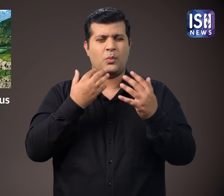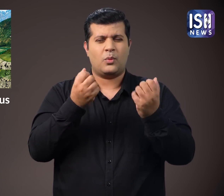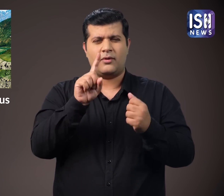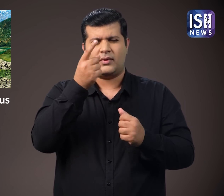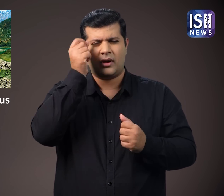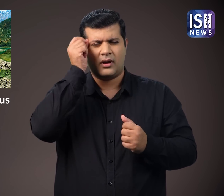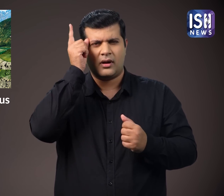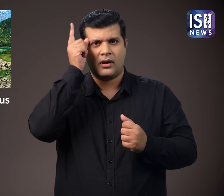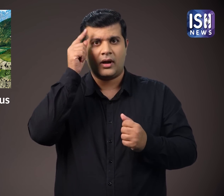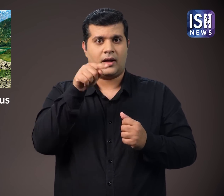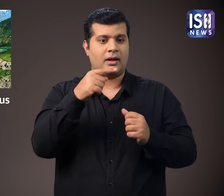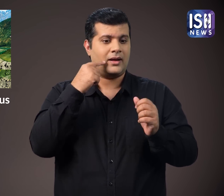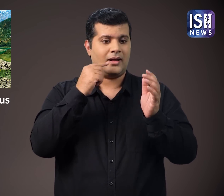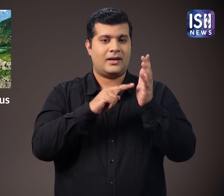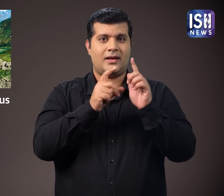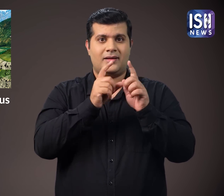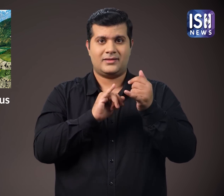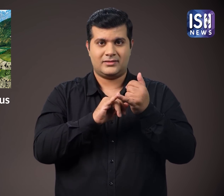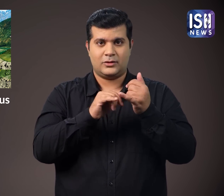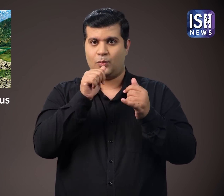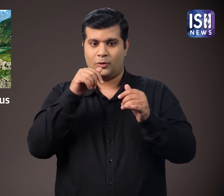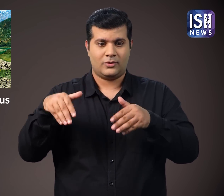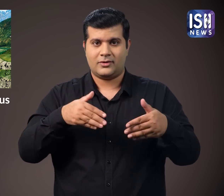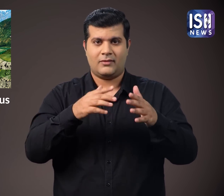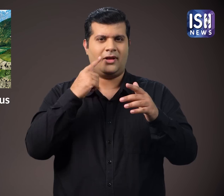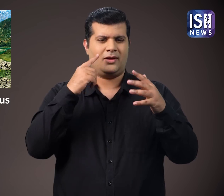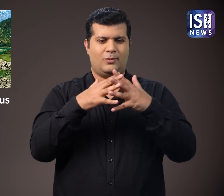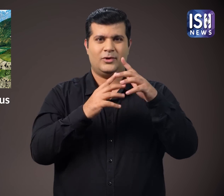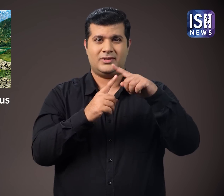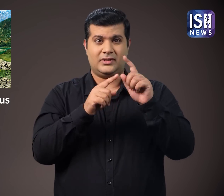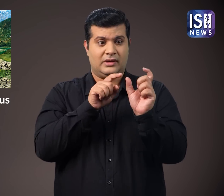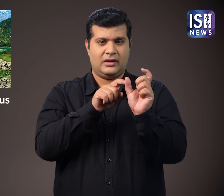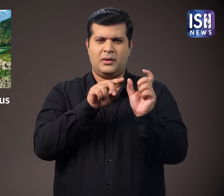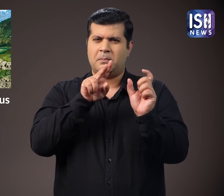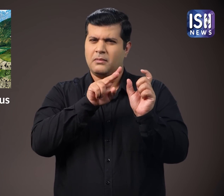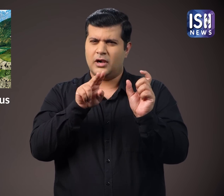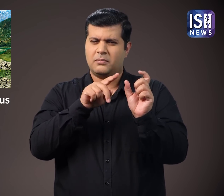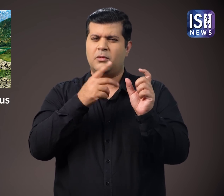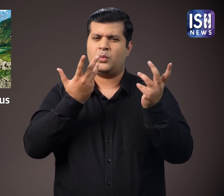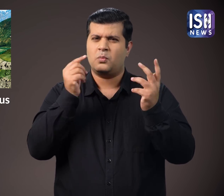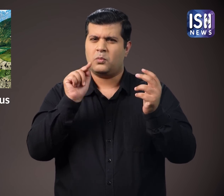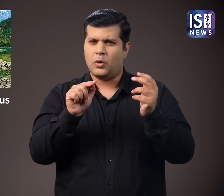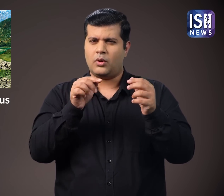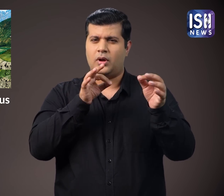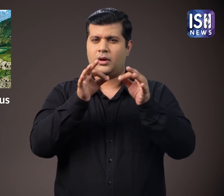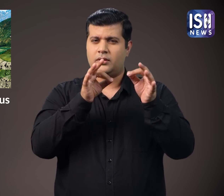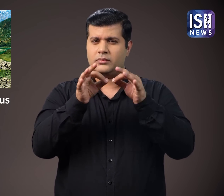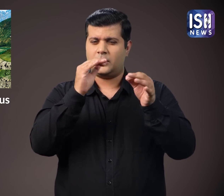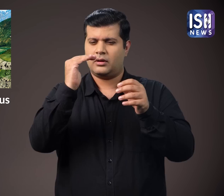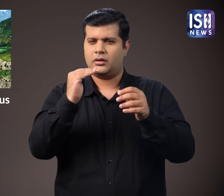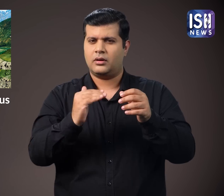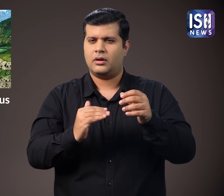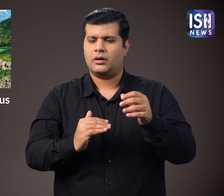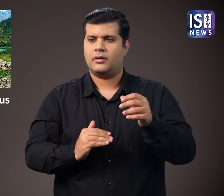But first, let’s understand the Indus Water Treaty—its meaning and purpose.